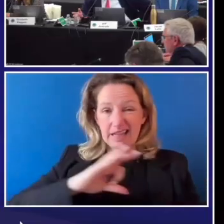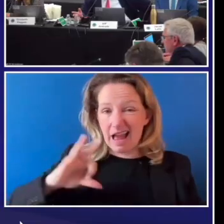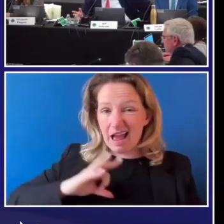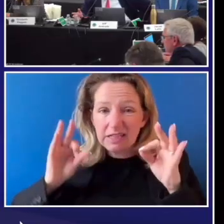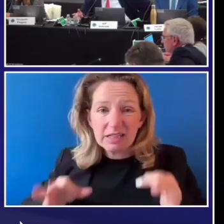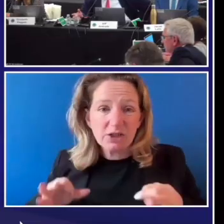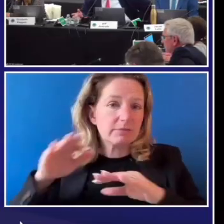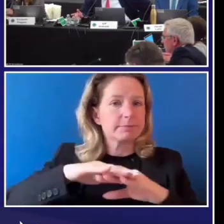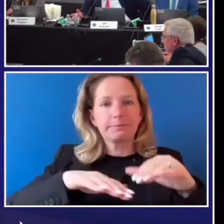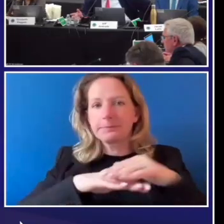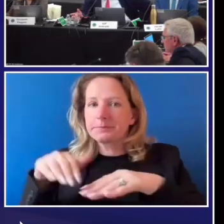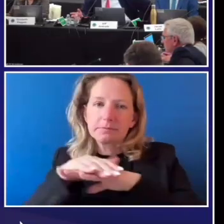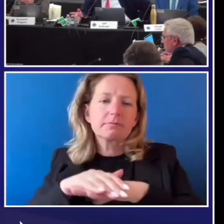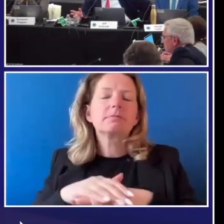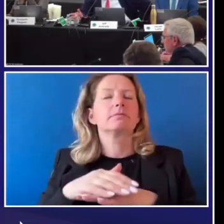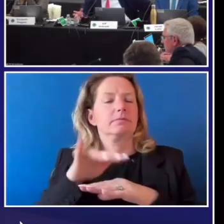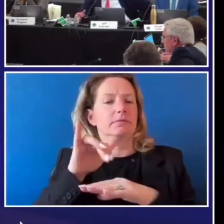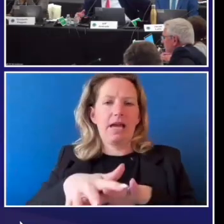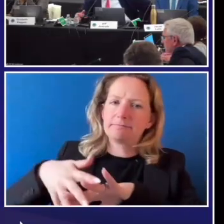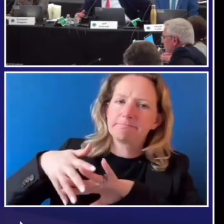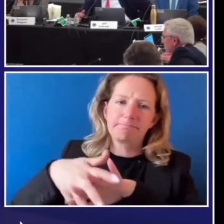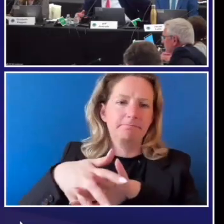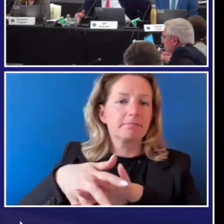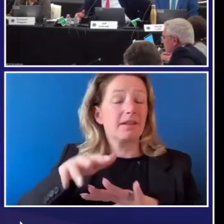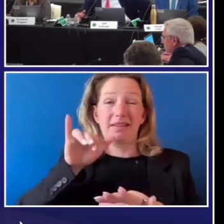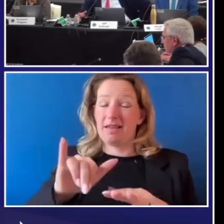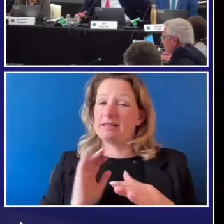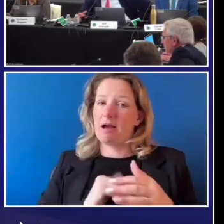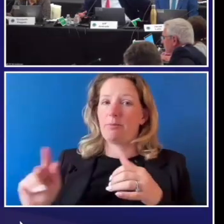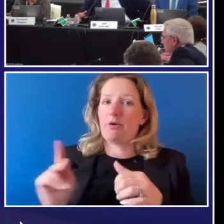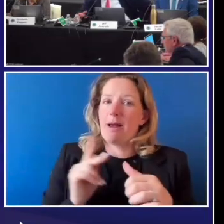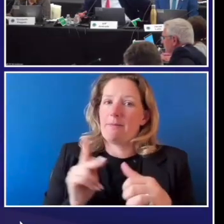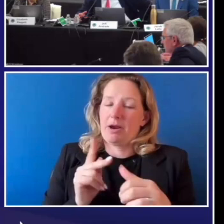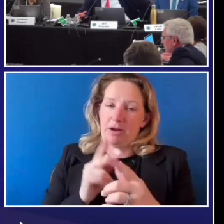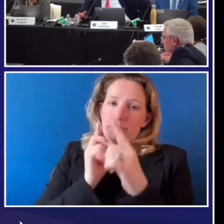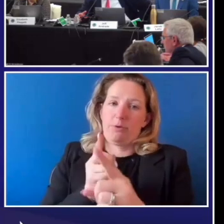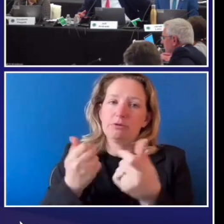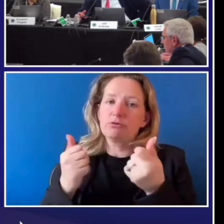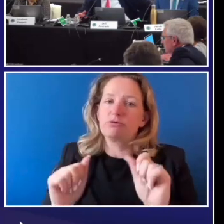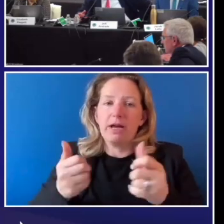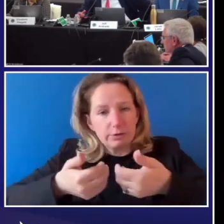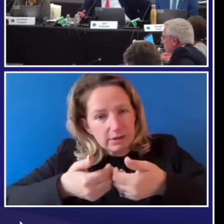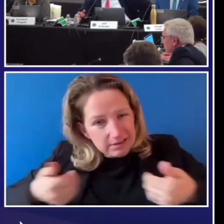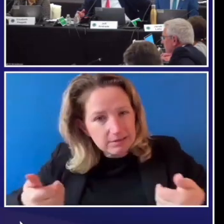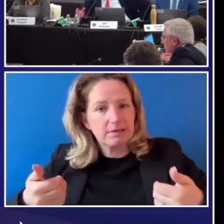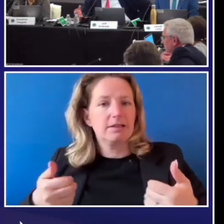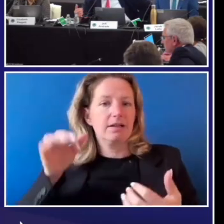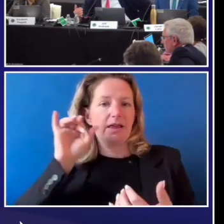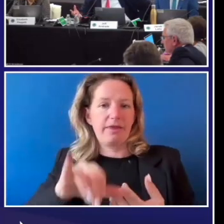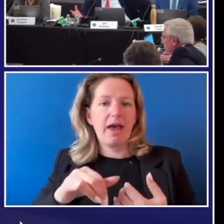So that's the primary gist of it. Um, is to make sure that there is there is that separateness.